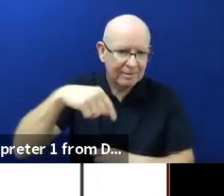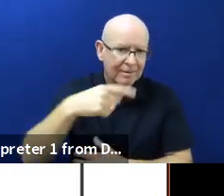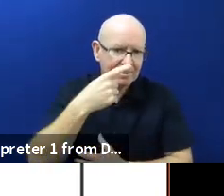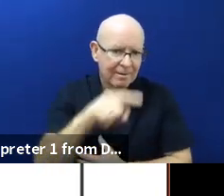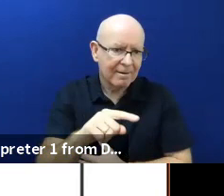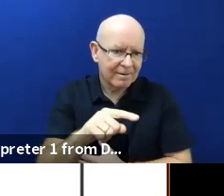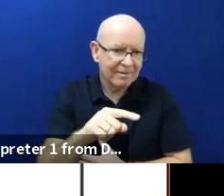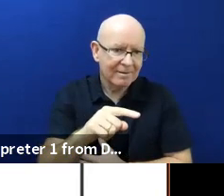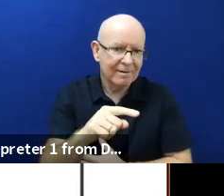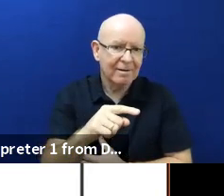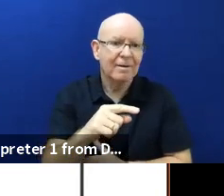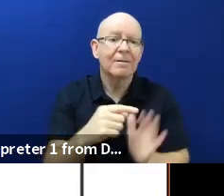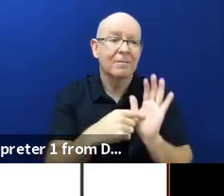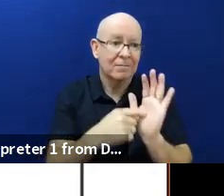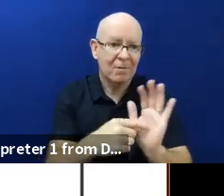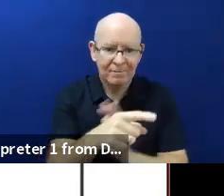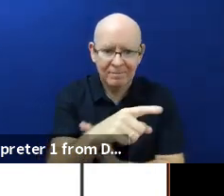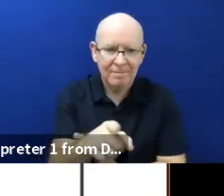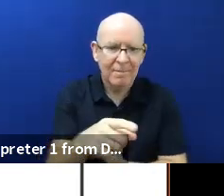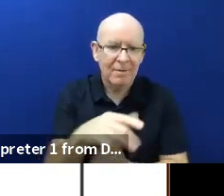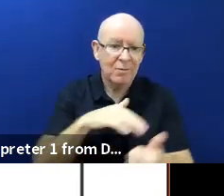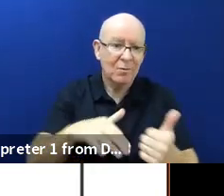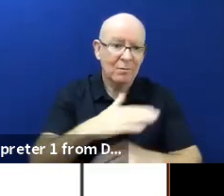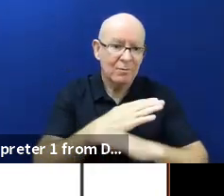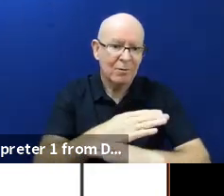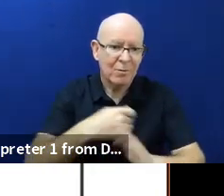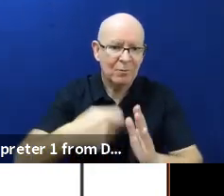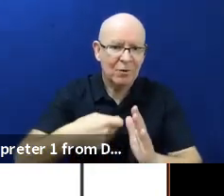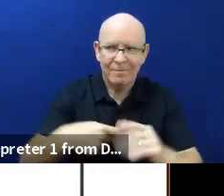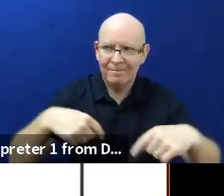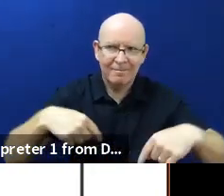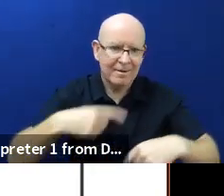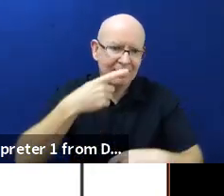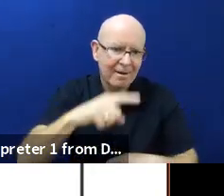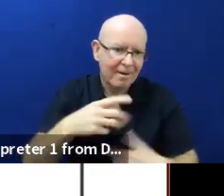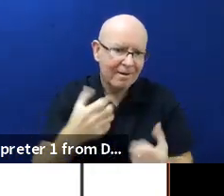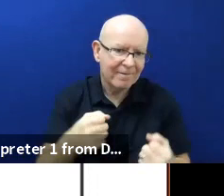and in the last two parts, I will talk about the potential DRECS in employment and recommendations.